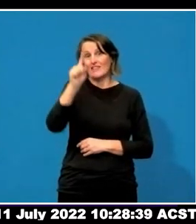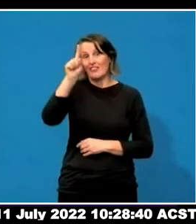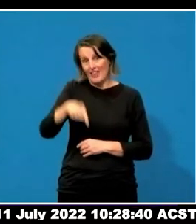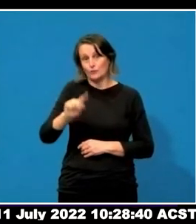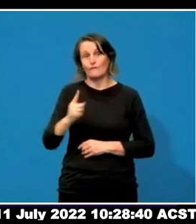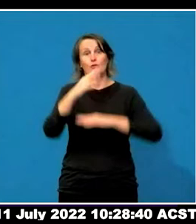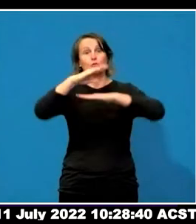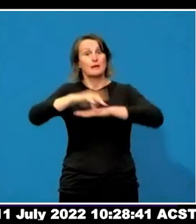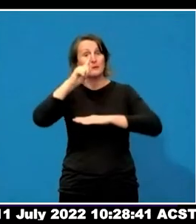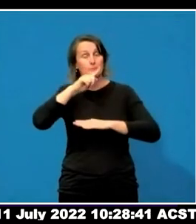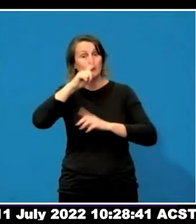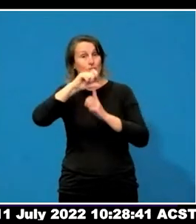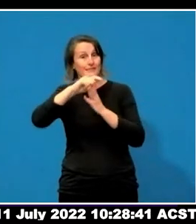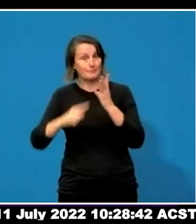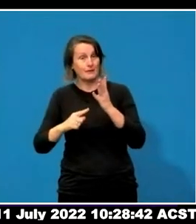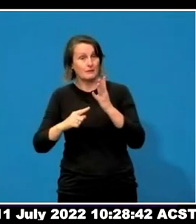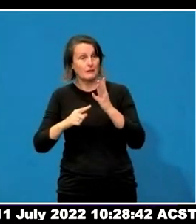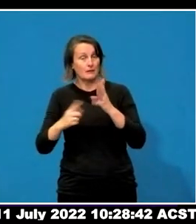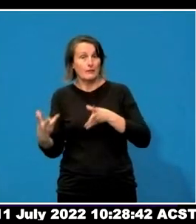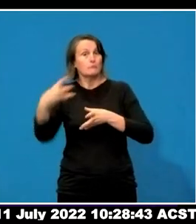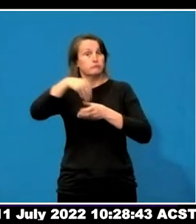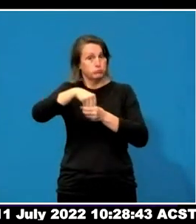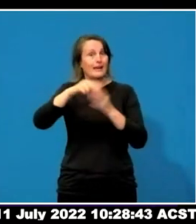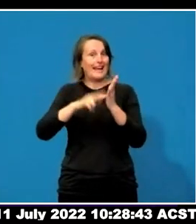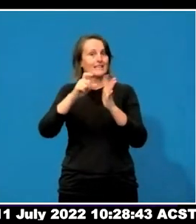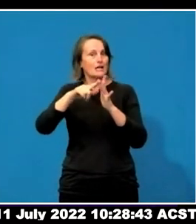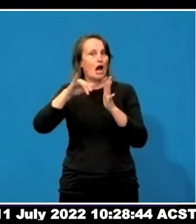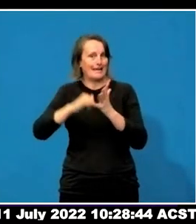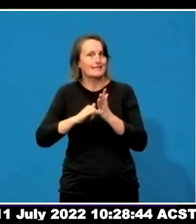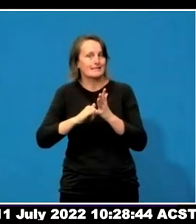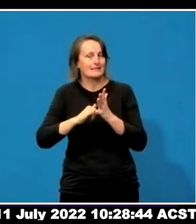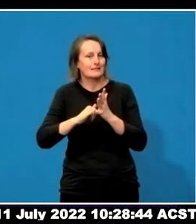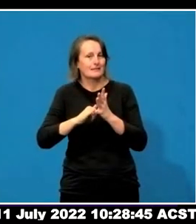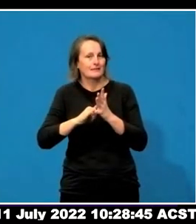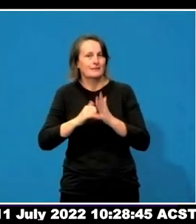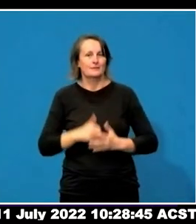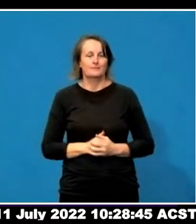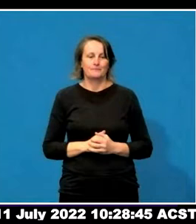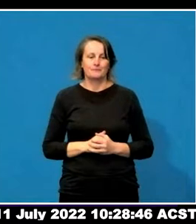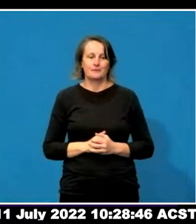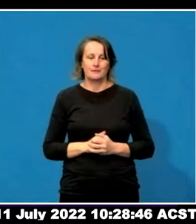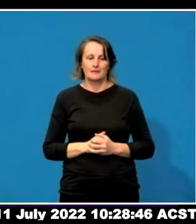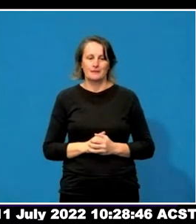were NDIS participants. That was an increase of about 260 per cent since 2018.